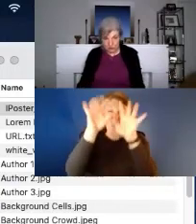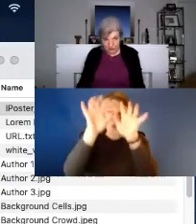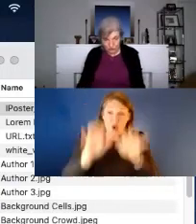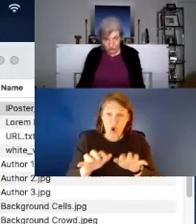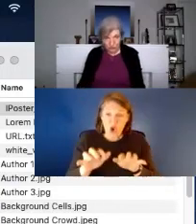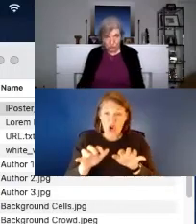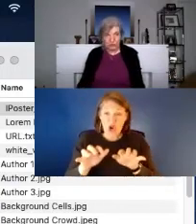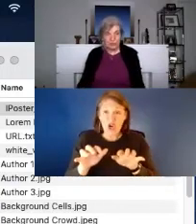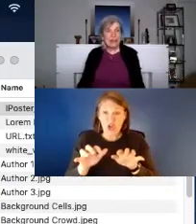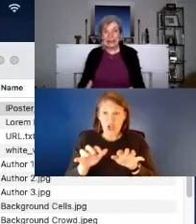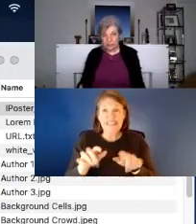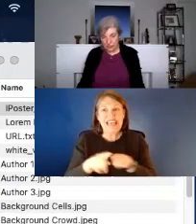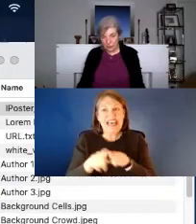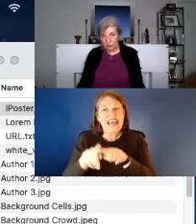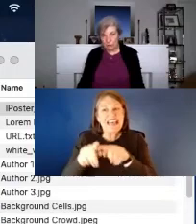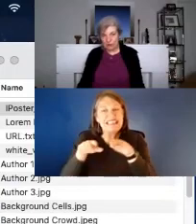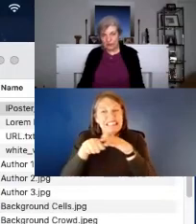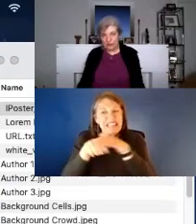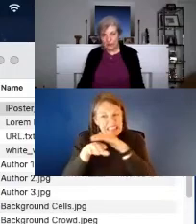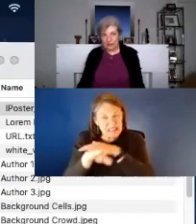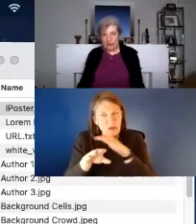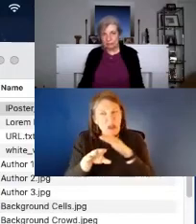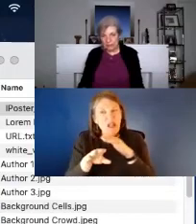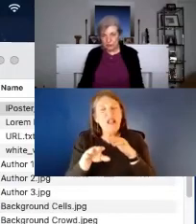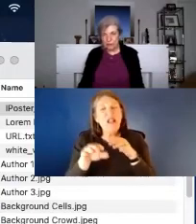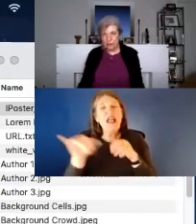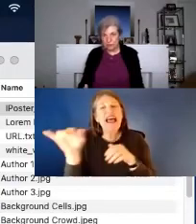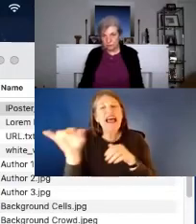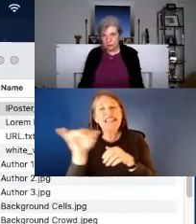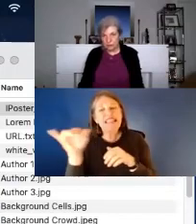accessible as they would be in a playspace meeting.